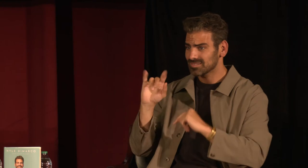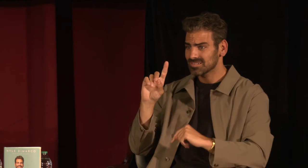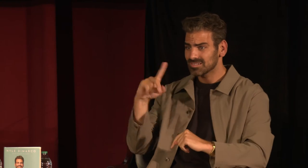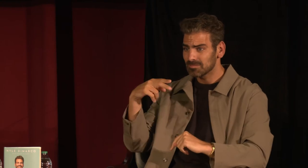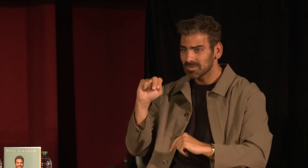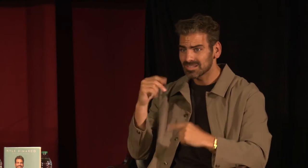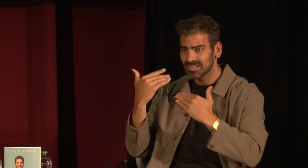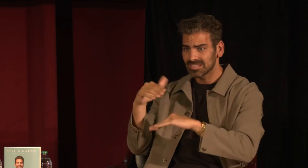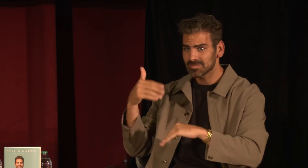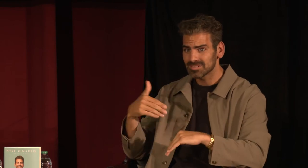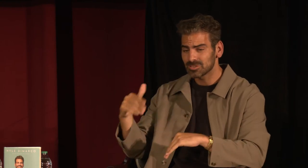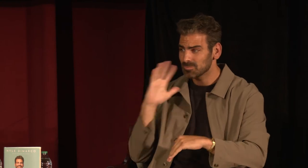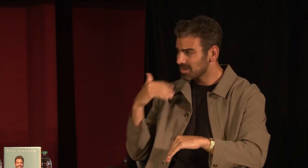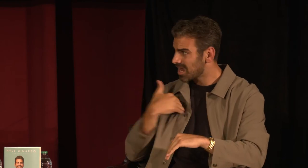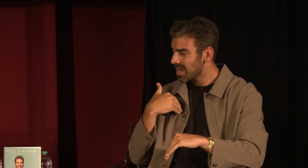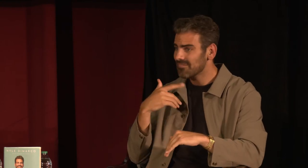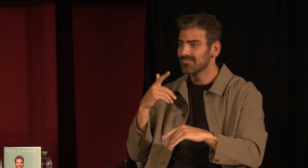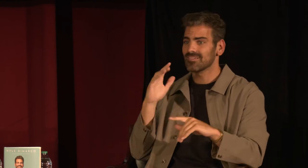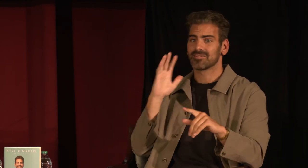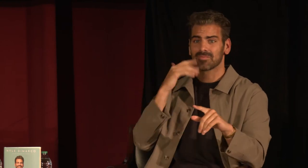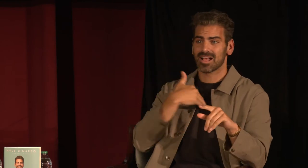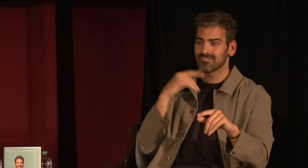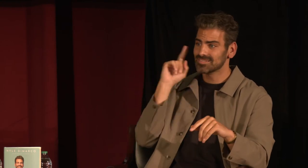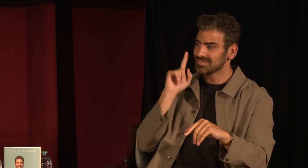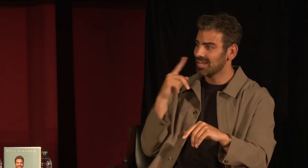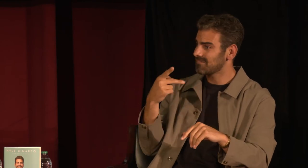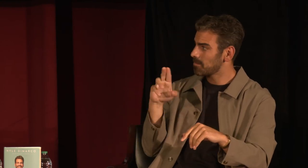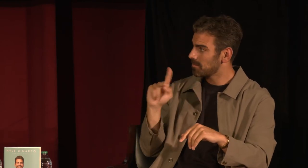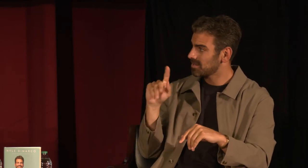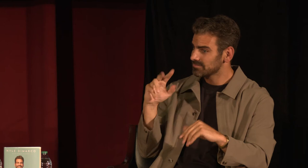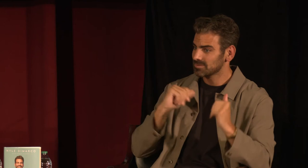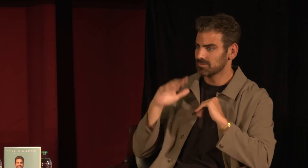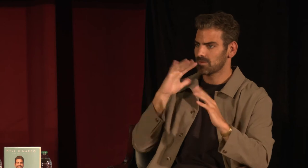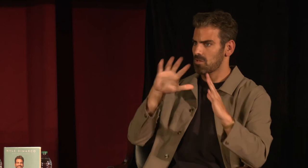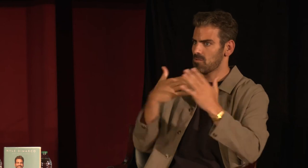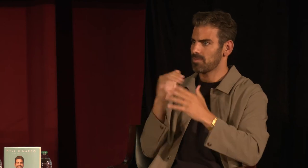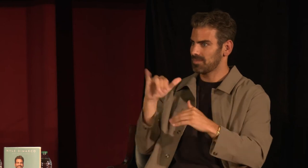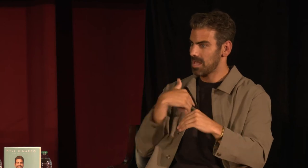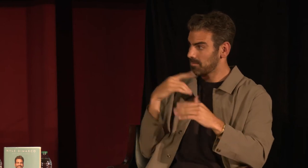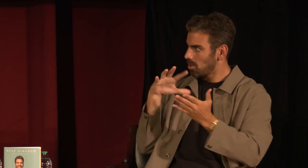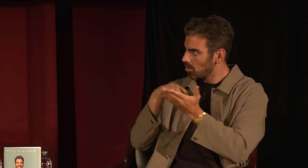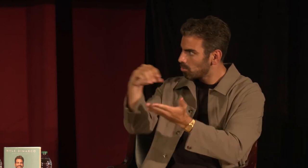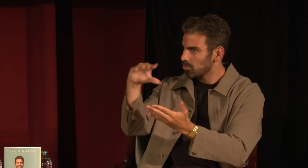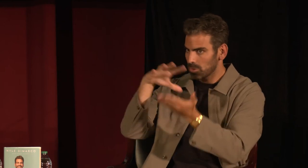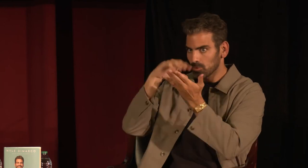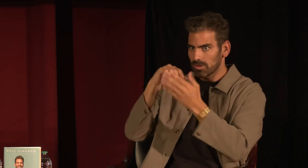while I have a few more projects still coming, like Deaf President Now, which is a limited series coming, we have the Deaf Punk show that's coming. With all of that,